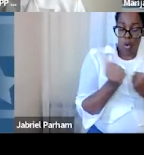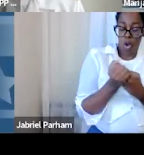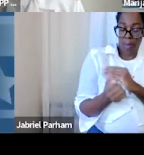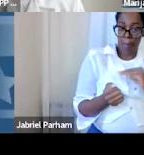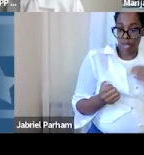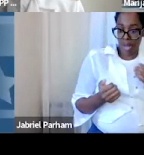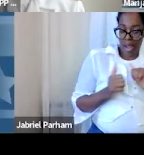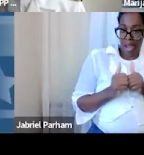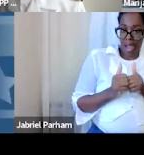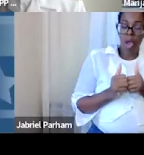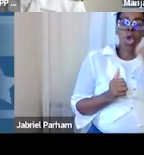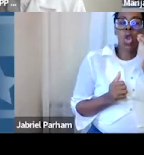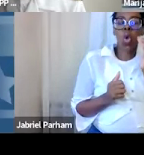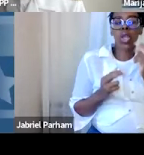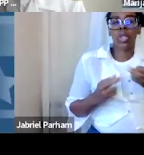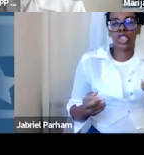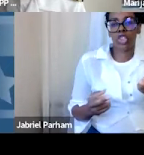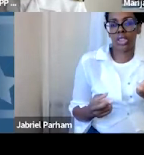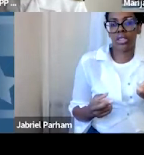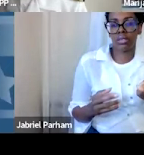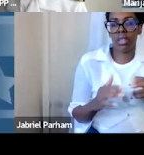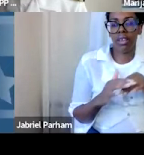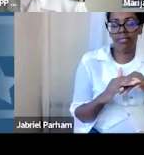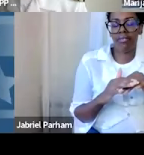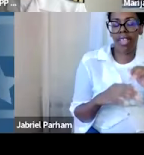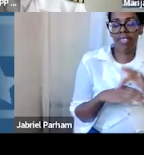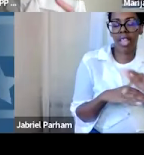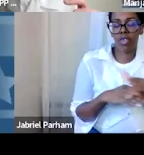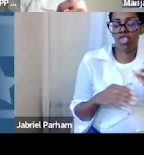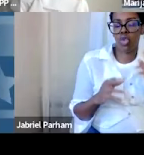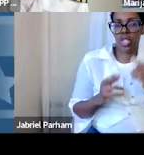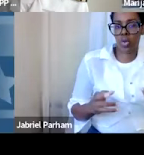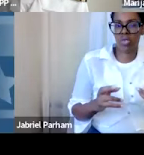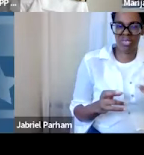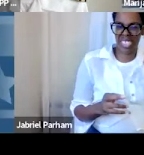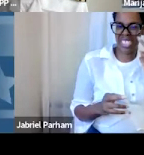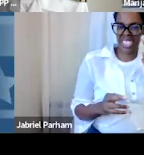is by knowing what resources are available. The infographic that you can kind of see on the slide here,